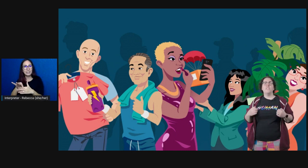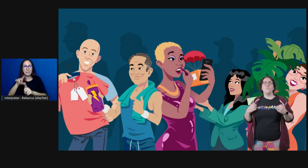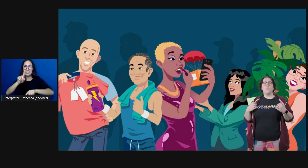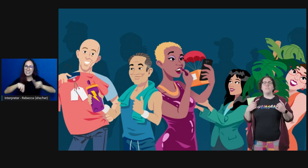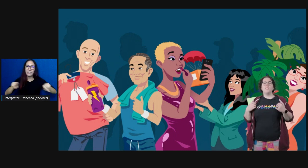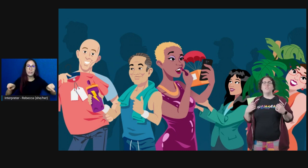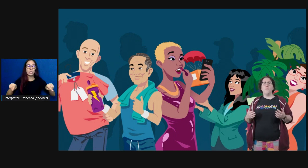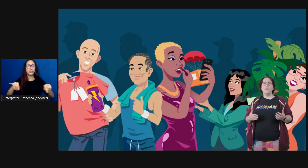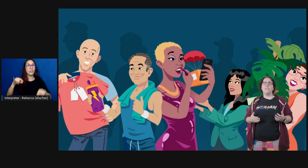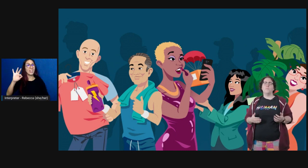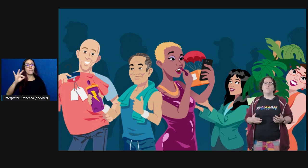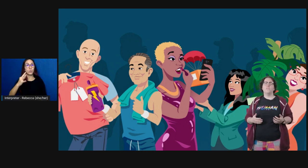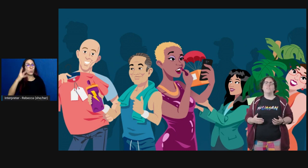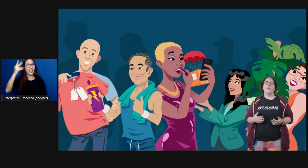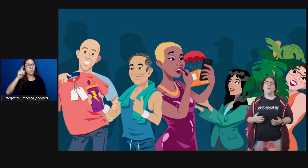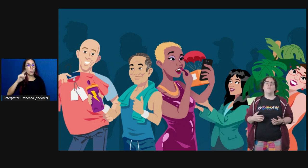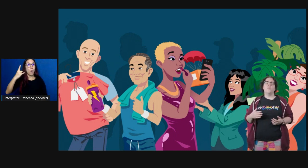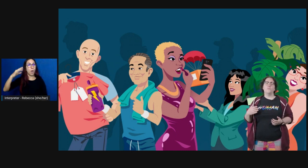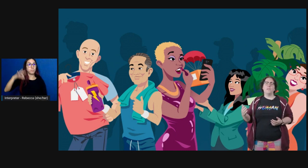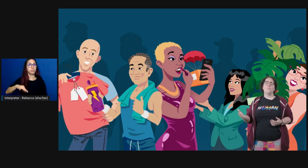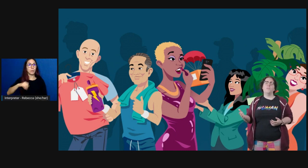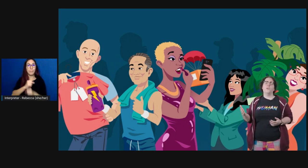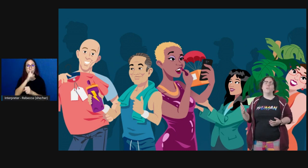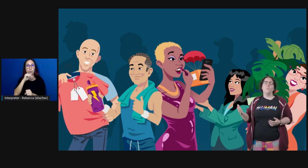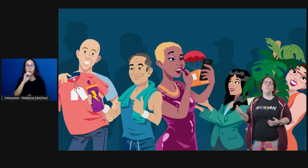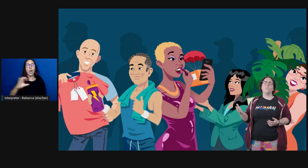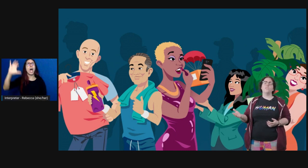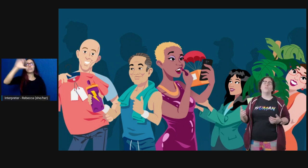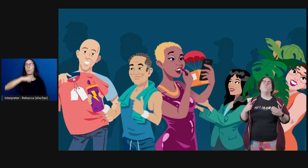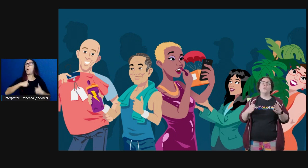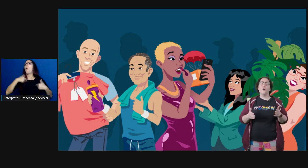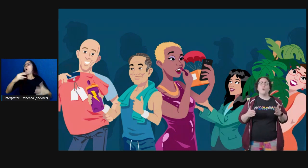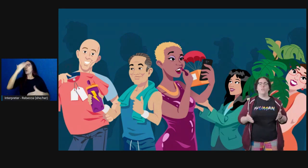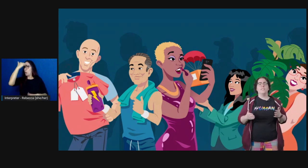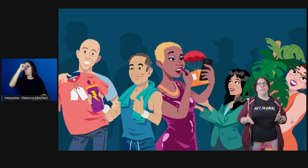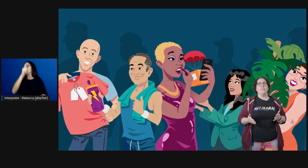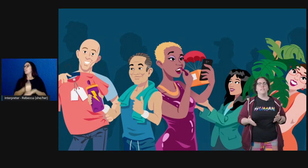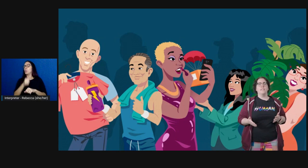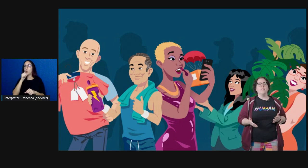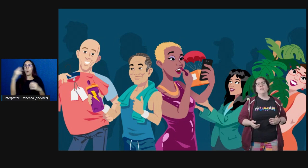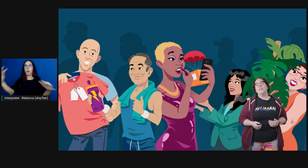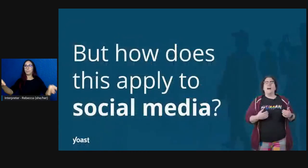to remember not to make assumptions about those people who are coming to consume your content.